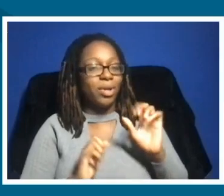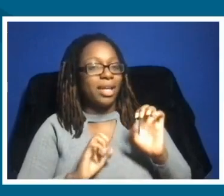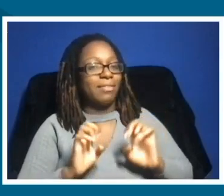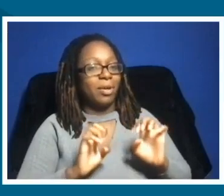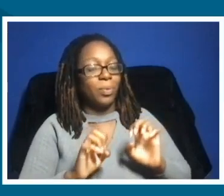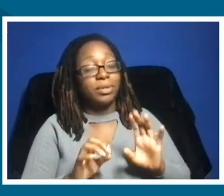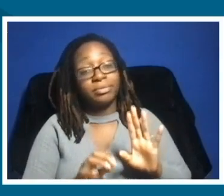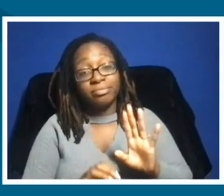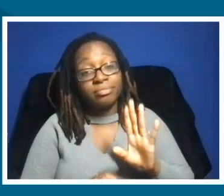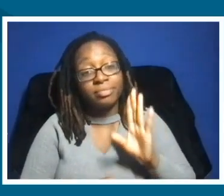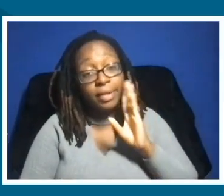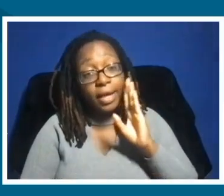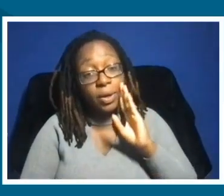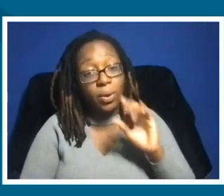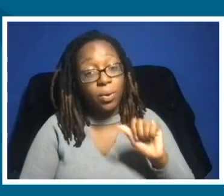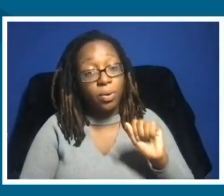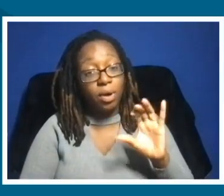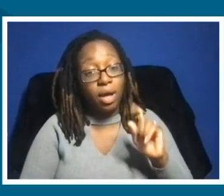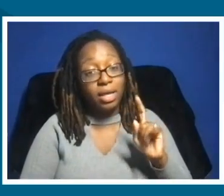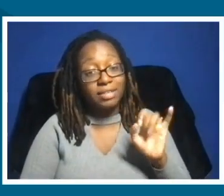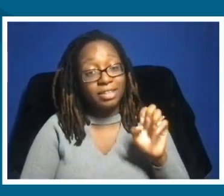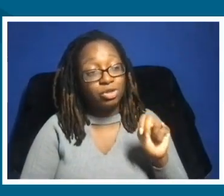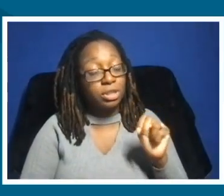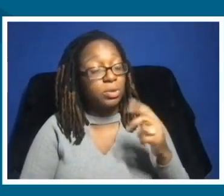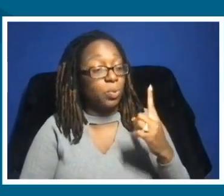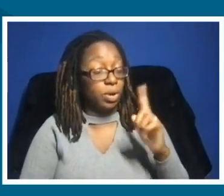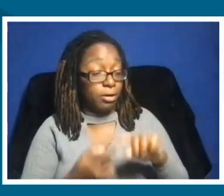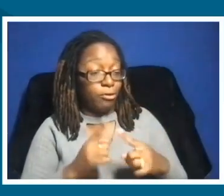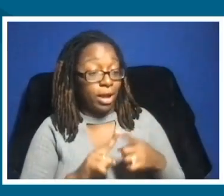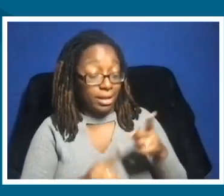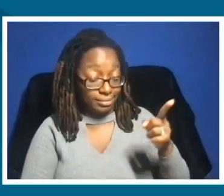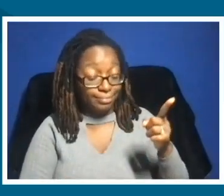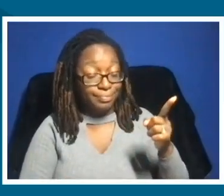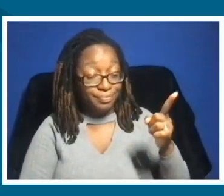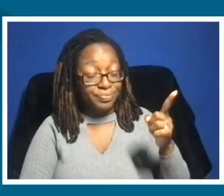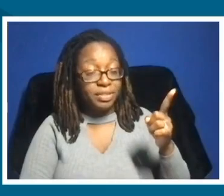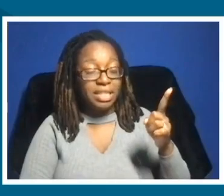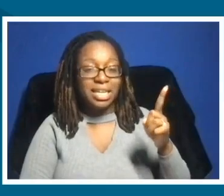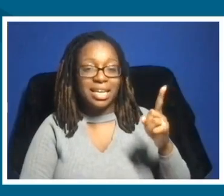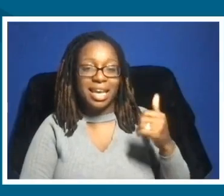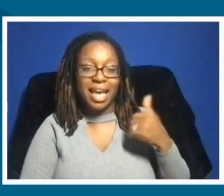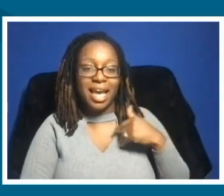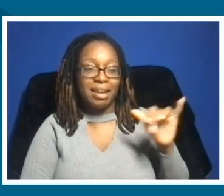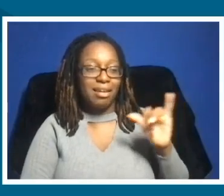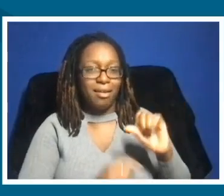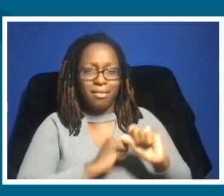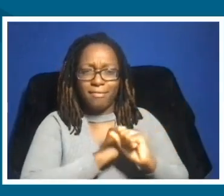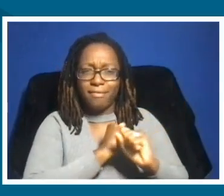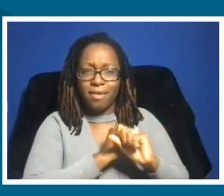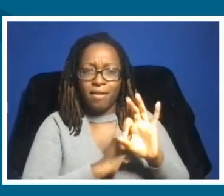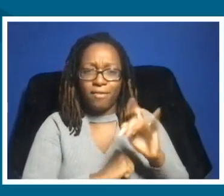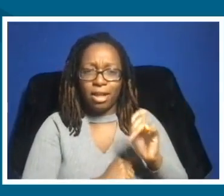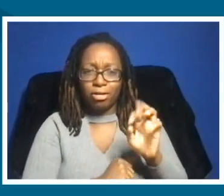activation um a friend of mine did where they took like those flyers where you